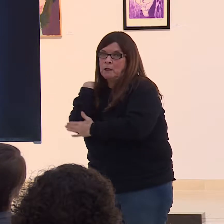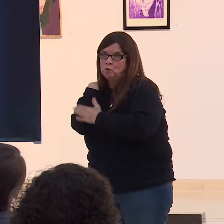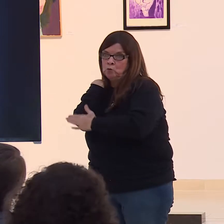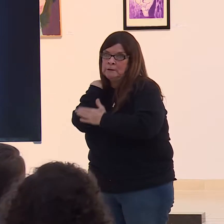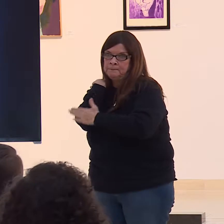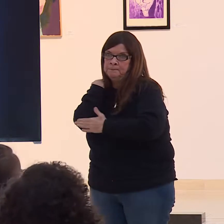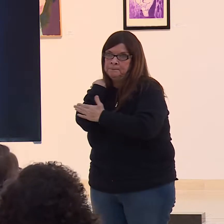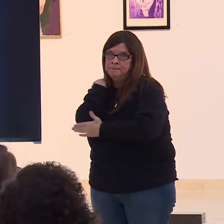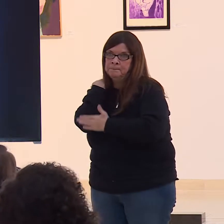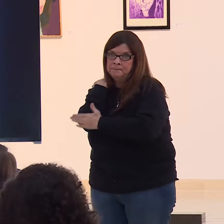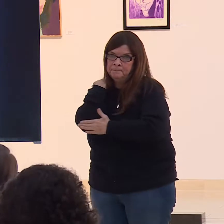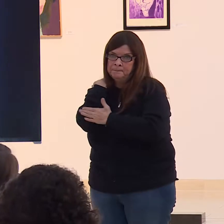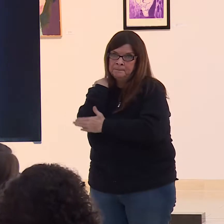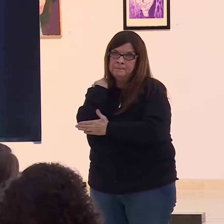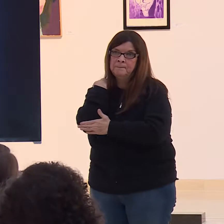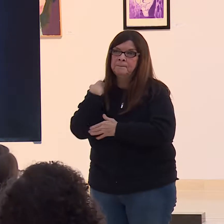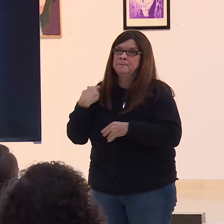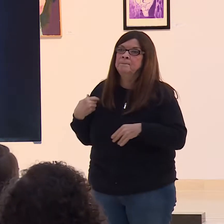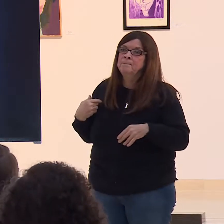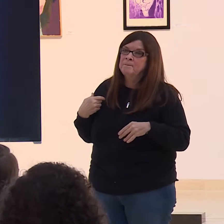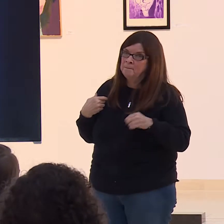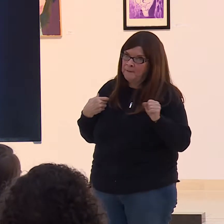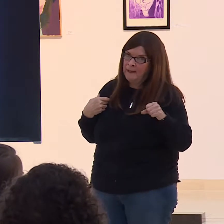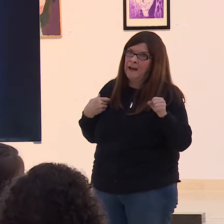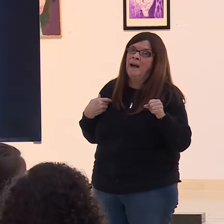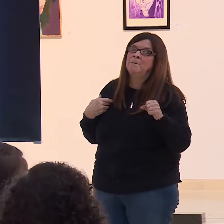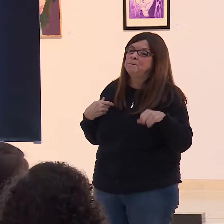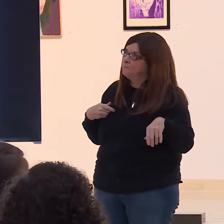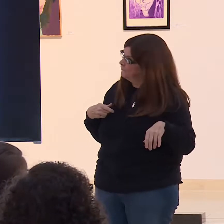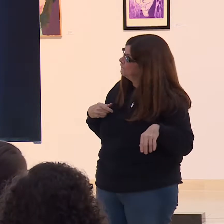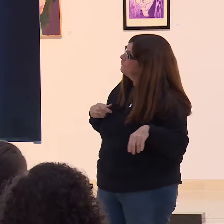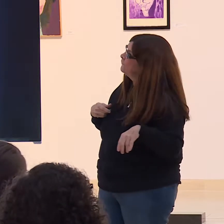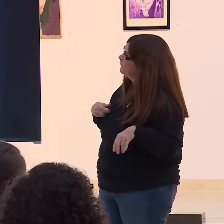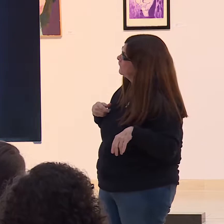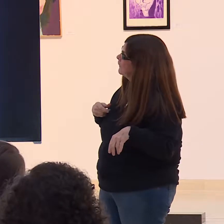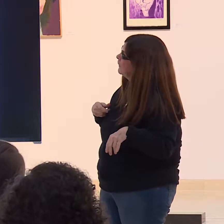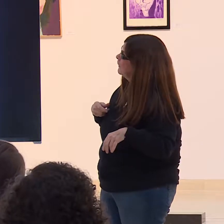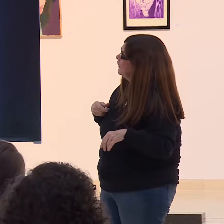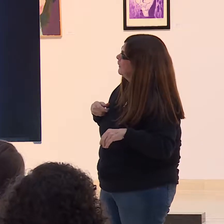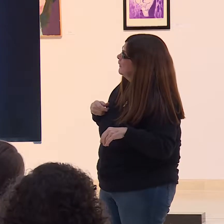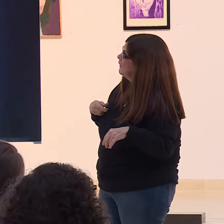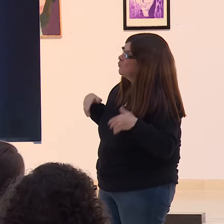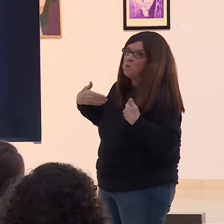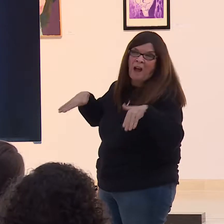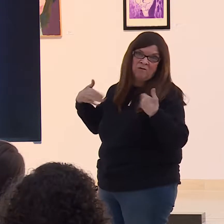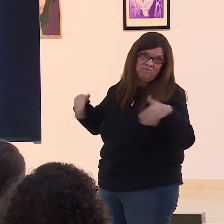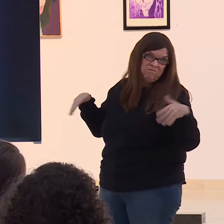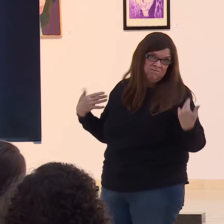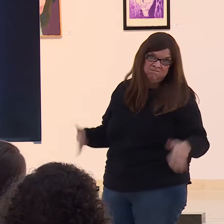And we had 5 of those from other countries outside of the United States.